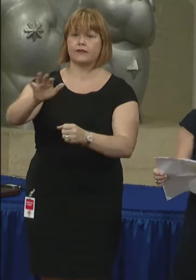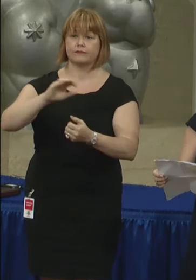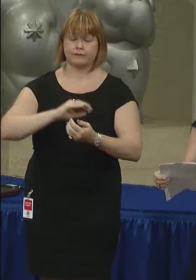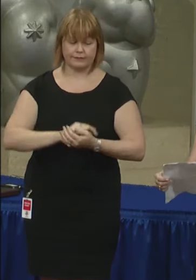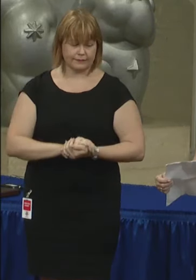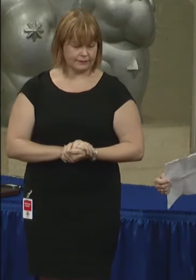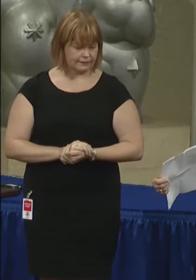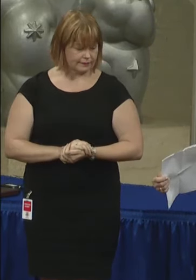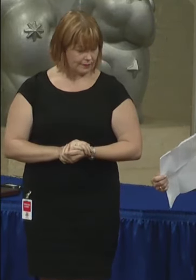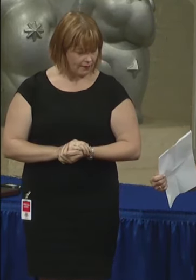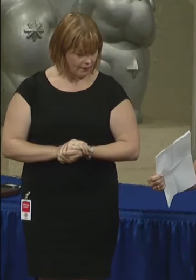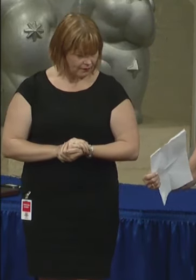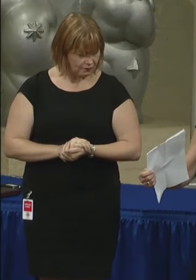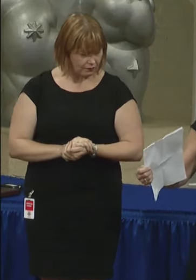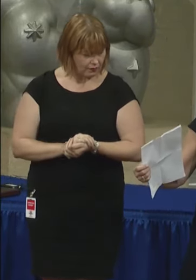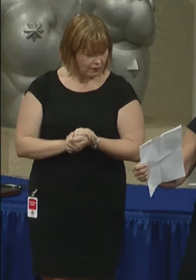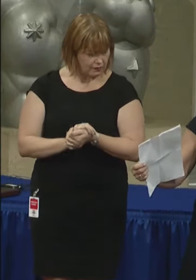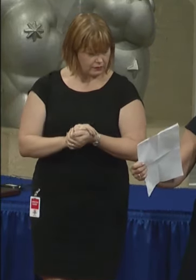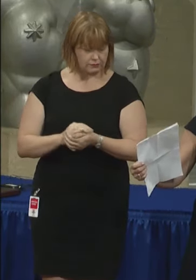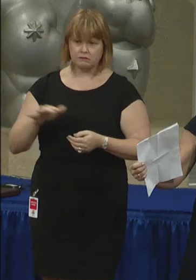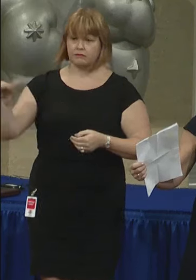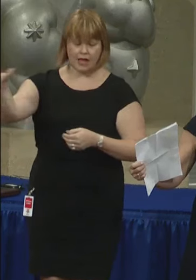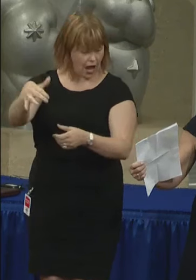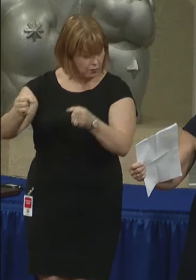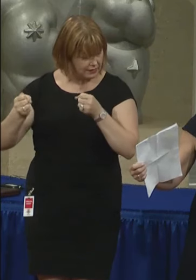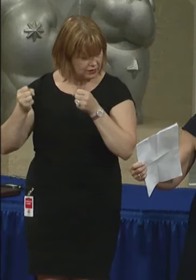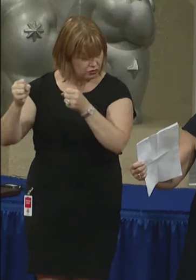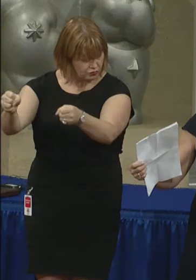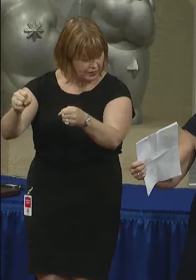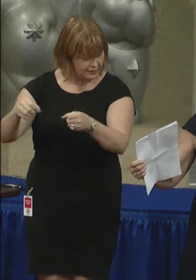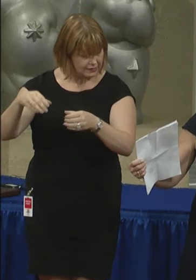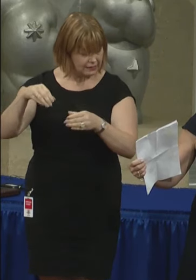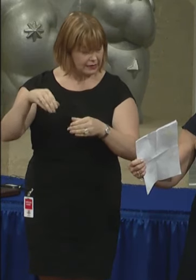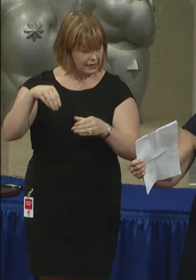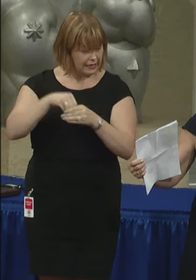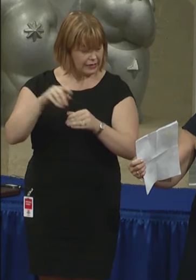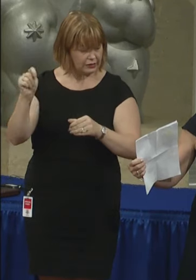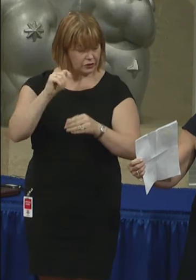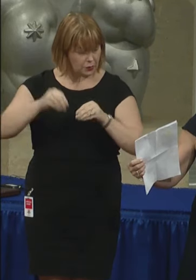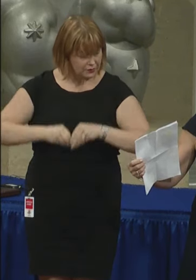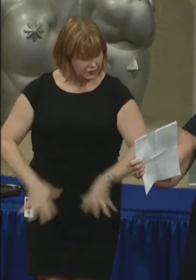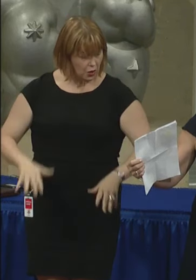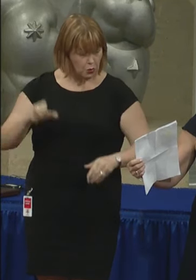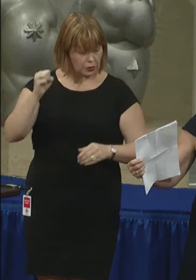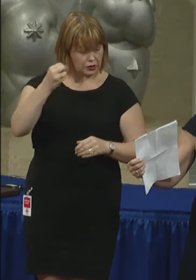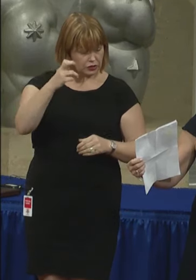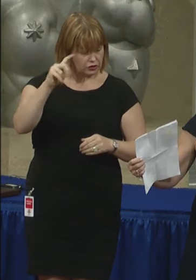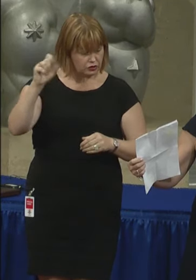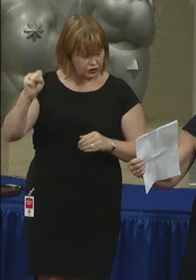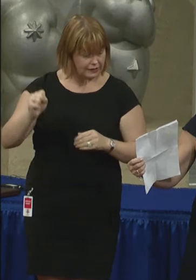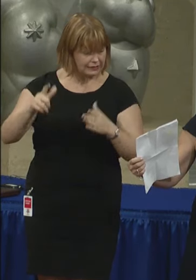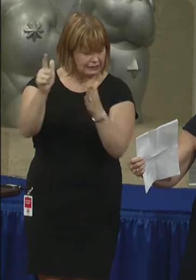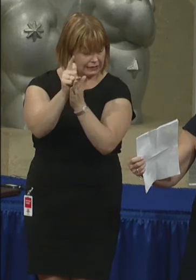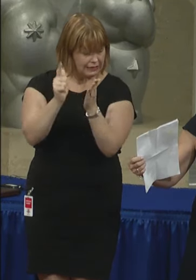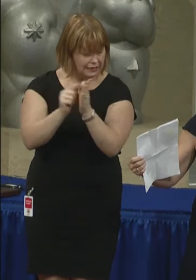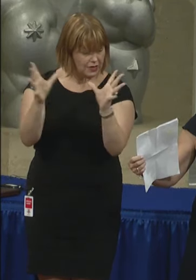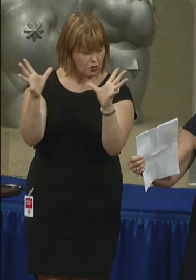OUT IN THE STREETS, IN URINE-SOAKED SHEETS, IN LEGAL BRIEFS, CONGRESSIONAL HEARINGS,